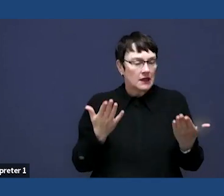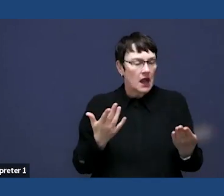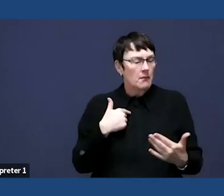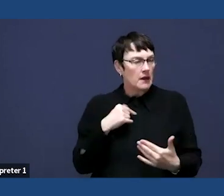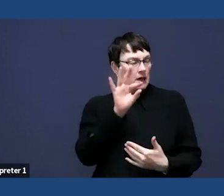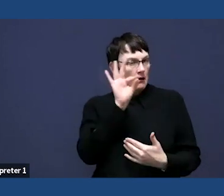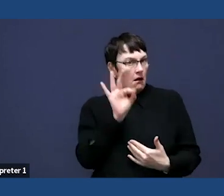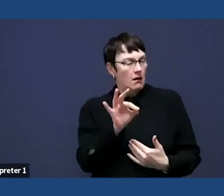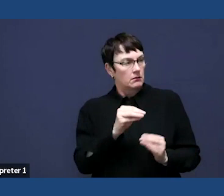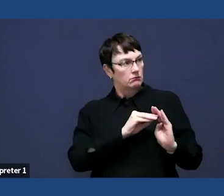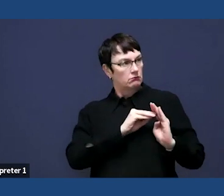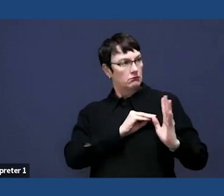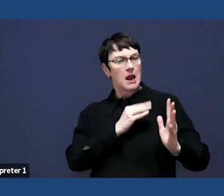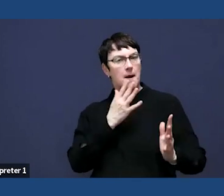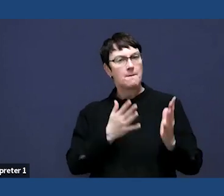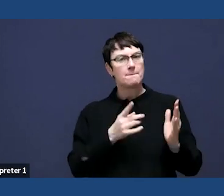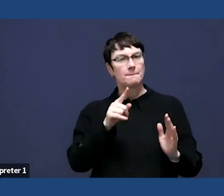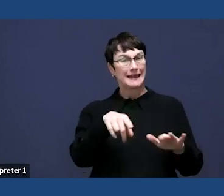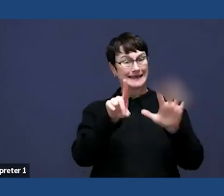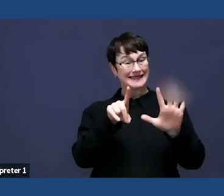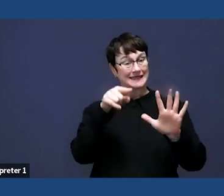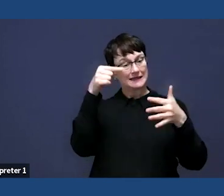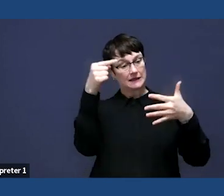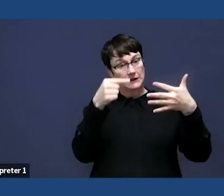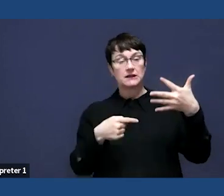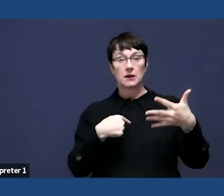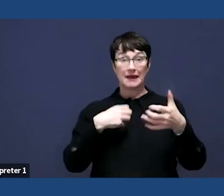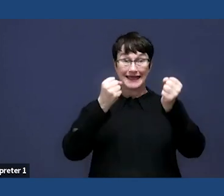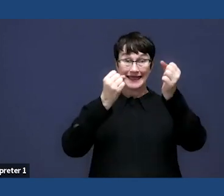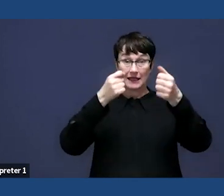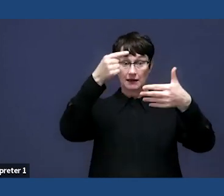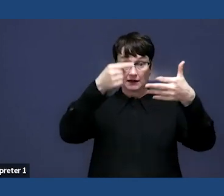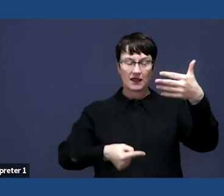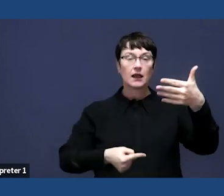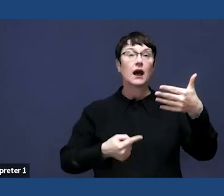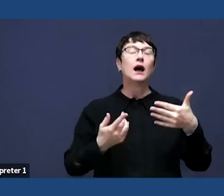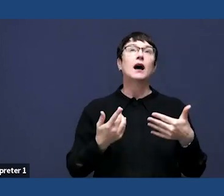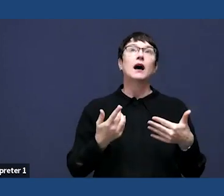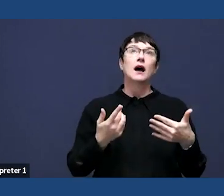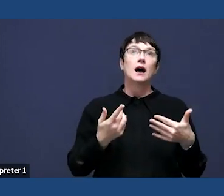you have some perspective you want to speak to. Number one is no poverty.